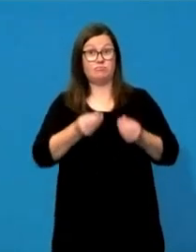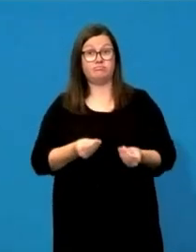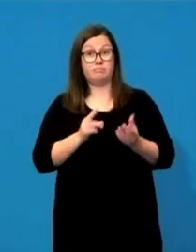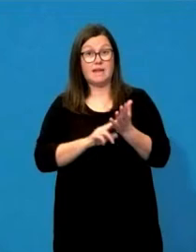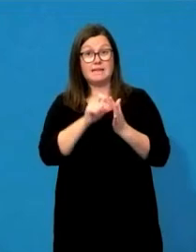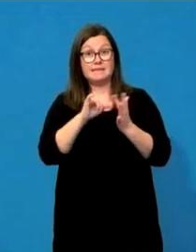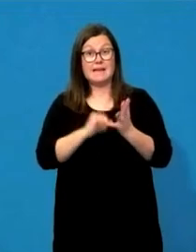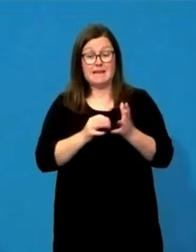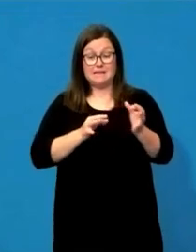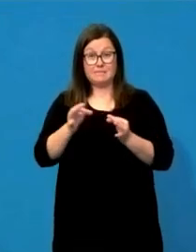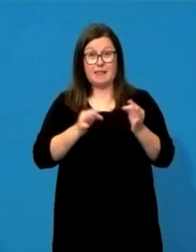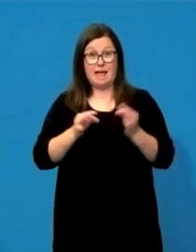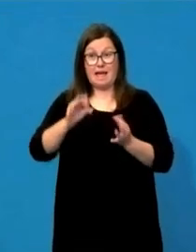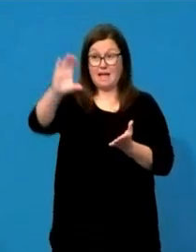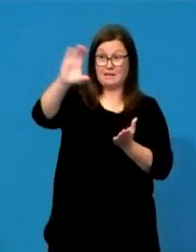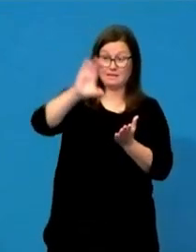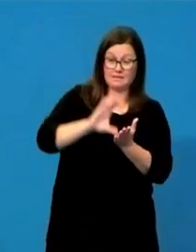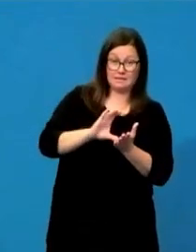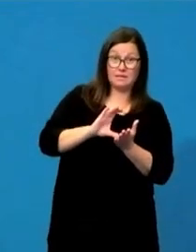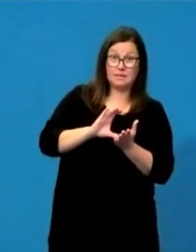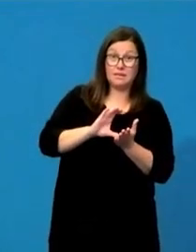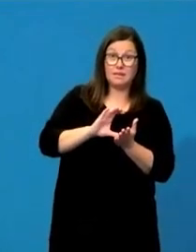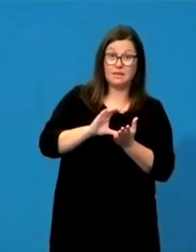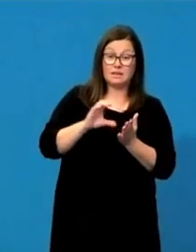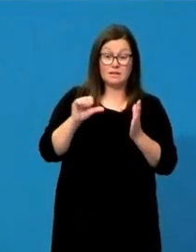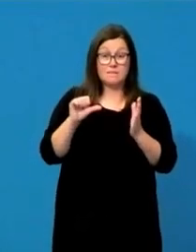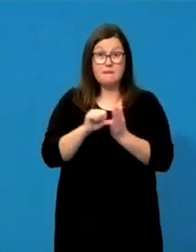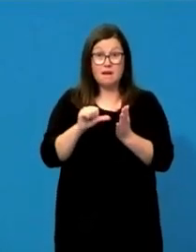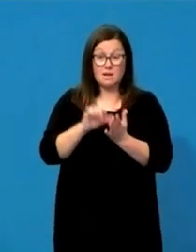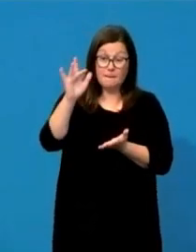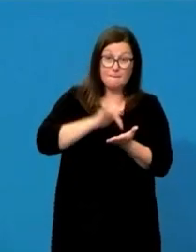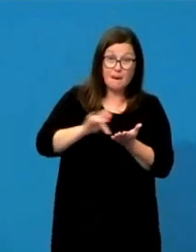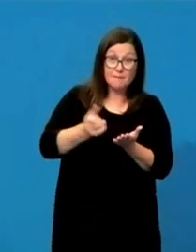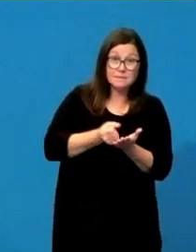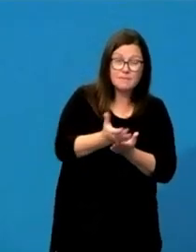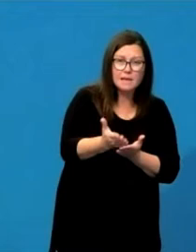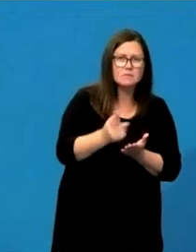Was there any money left over or was it all spent? It's - not even half of it was spent.